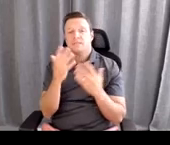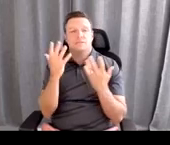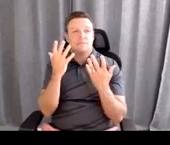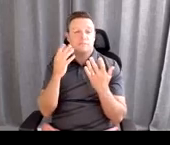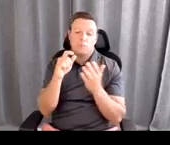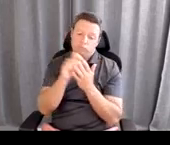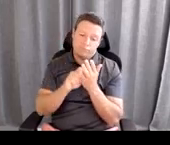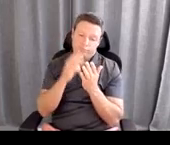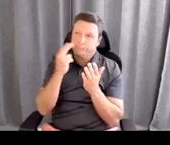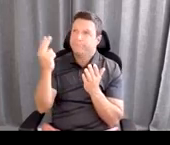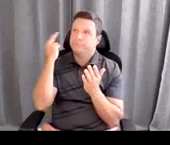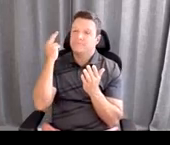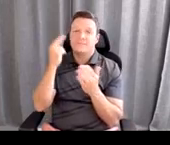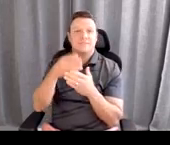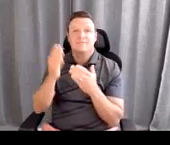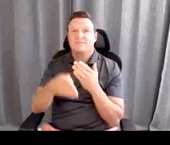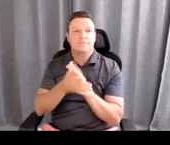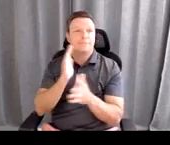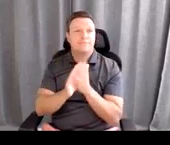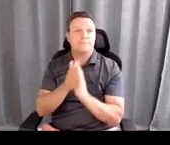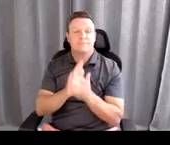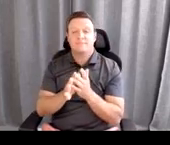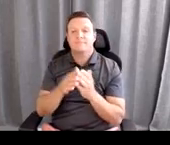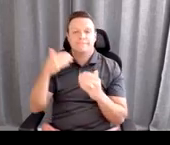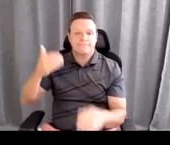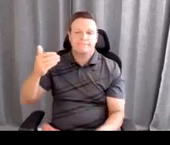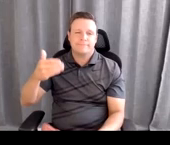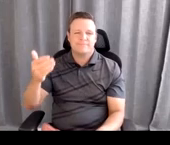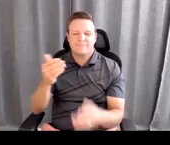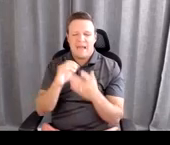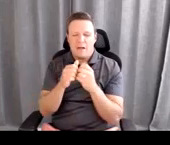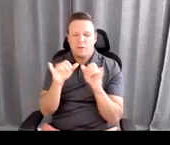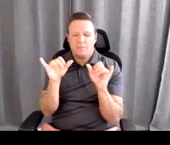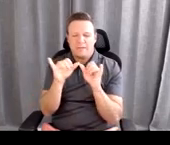and then the next group of students does the same thing. But what measurable change has actually happened